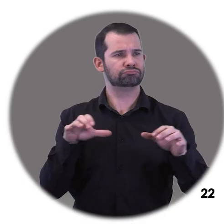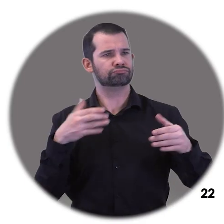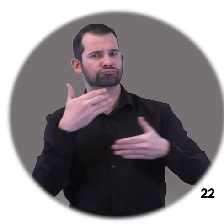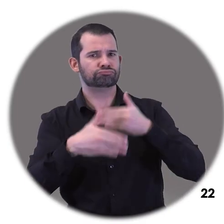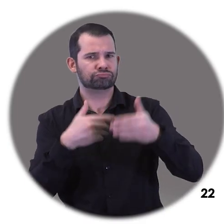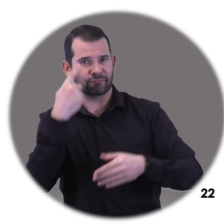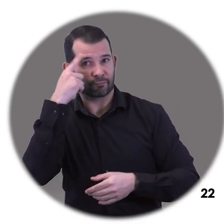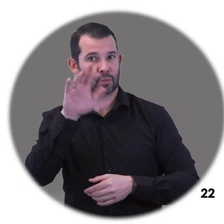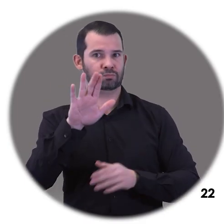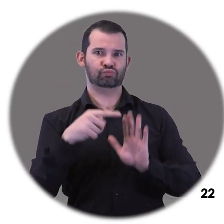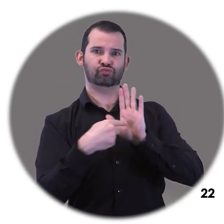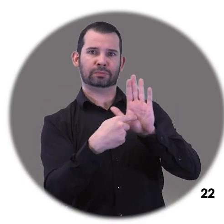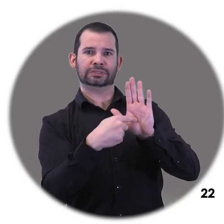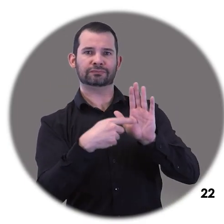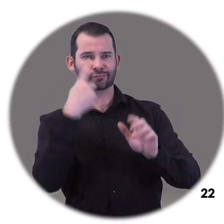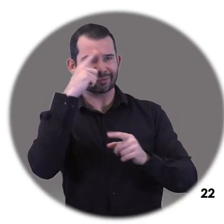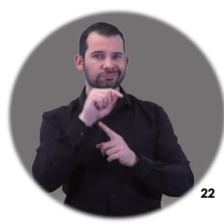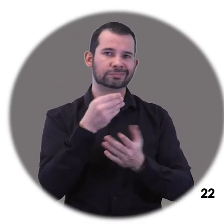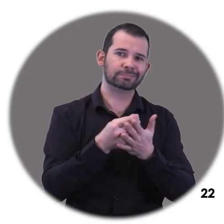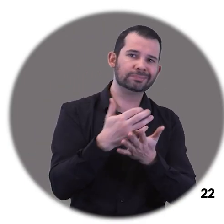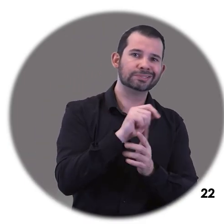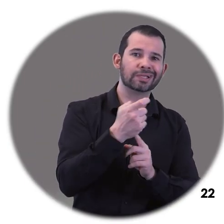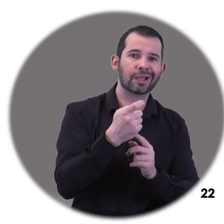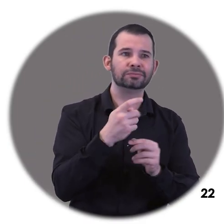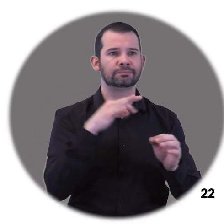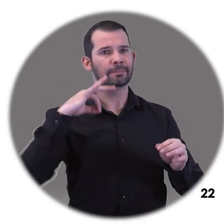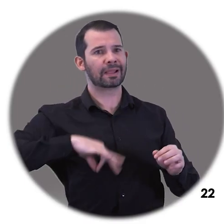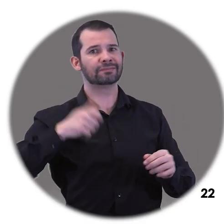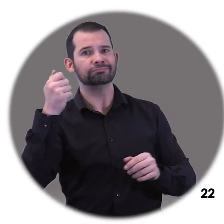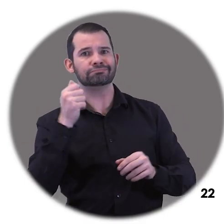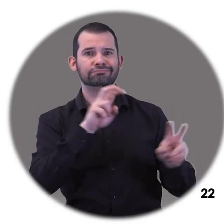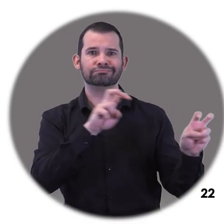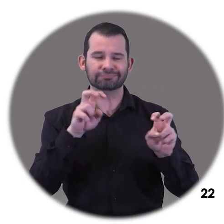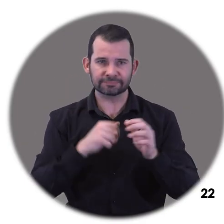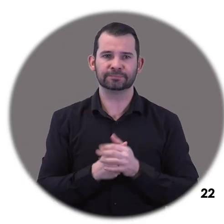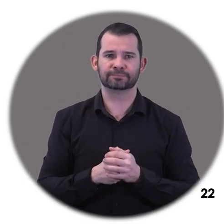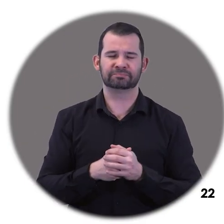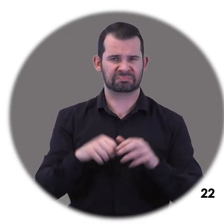who may act as your representative for income tax and benefit matters.